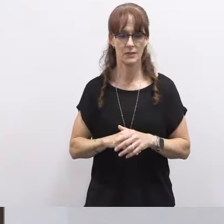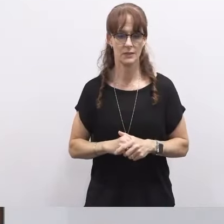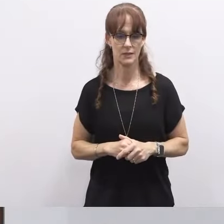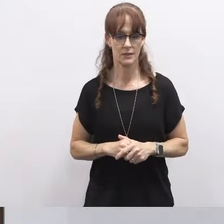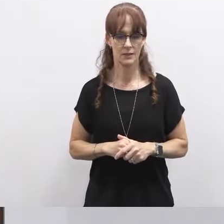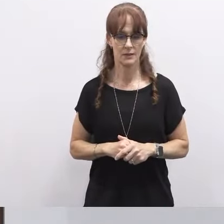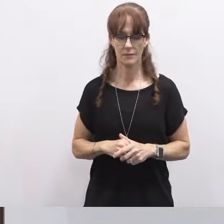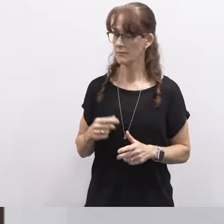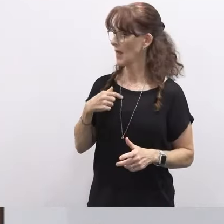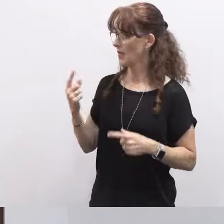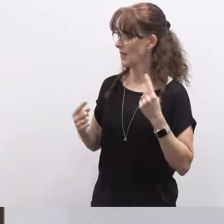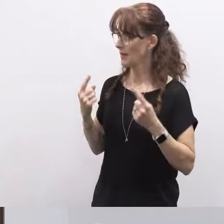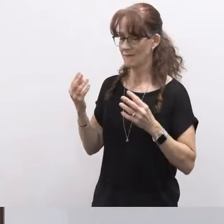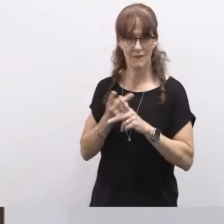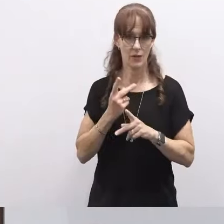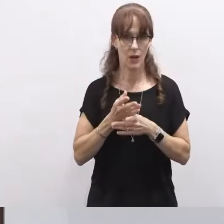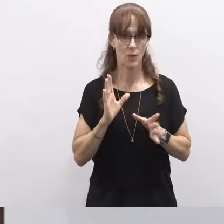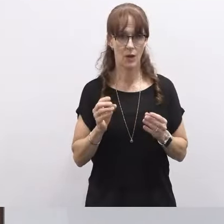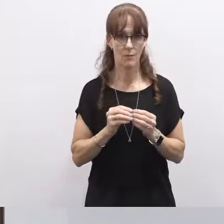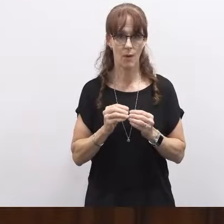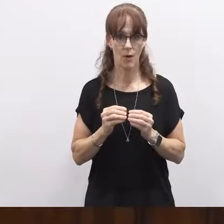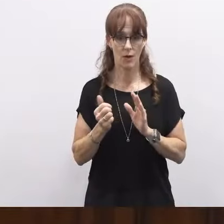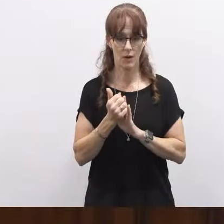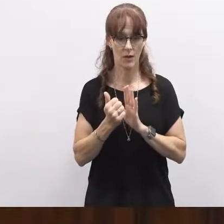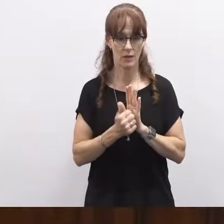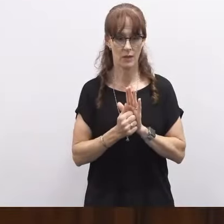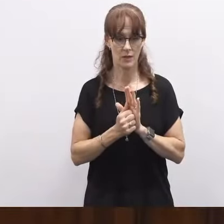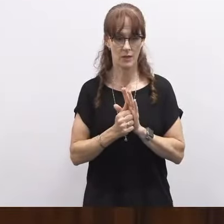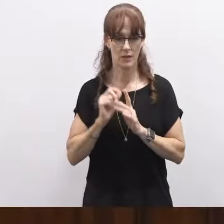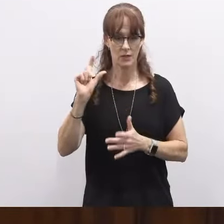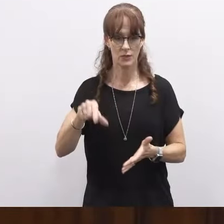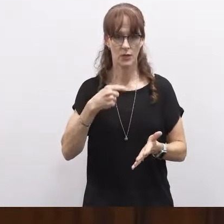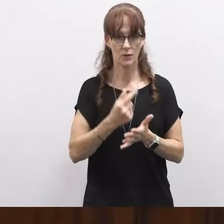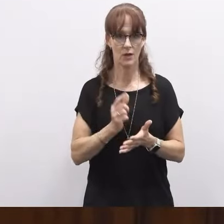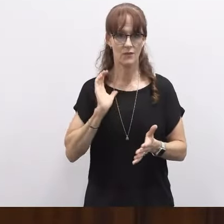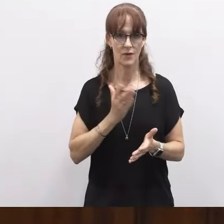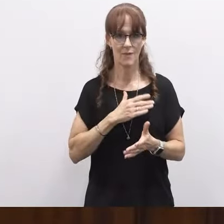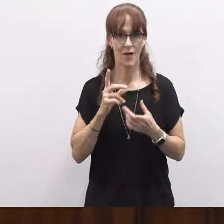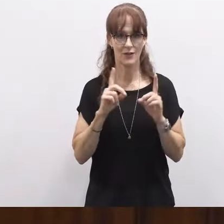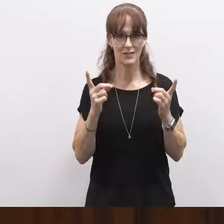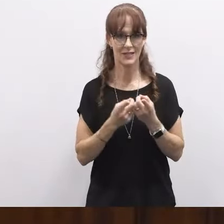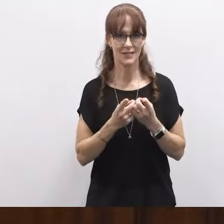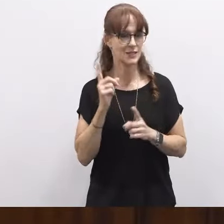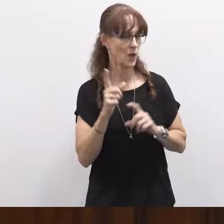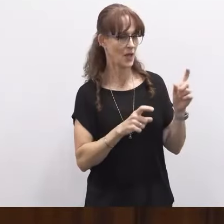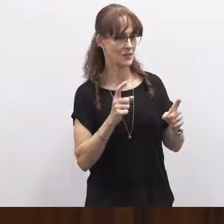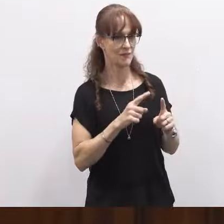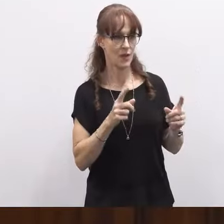I think you just wanna figure out a way to get more attorneys to graduate from our district. You were asking some very leading questions